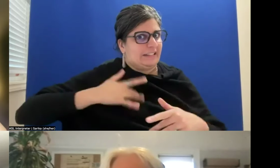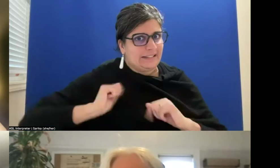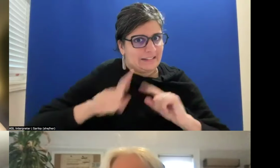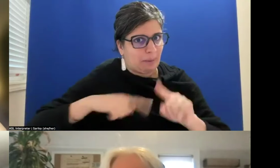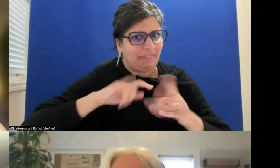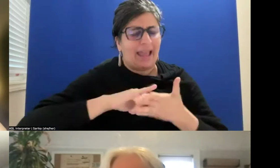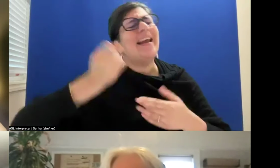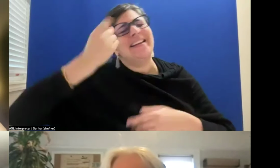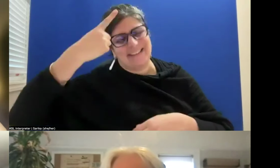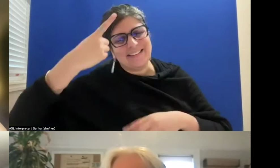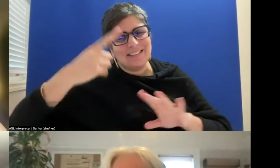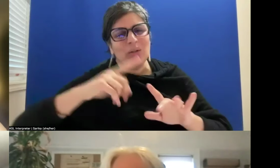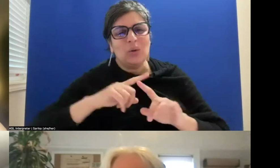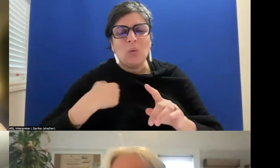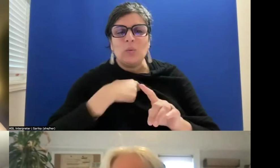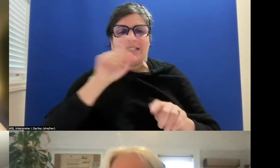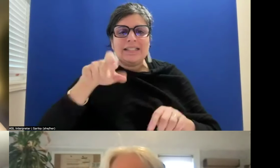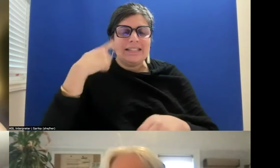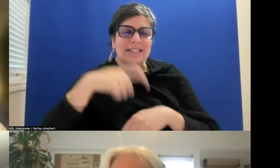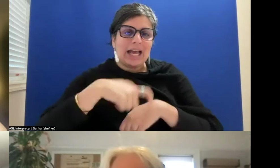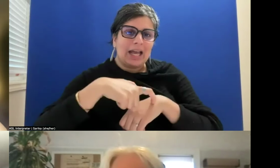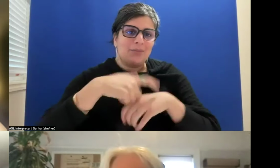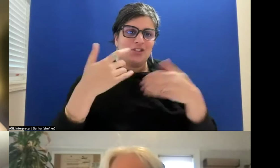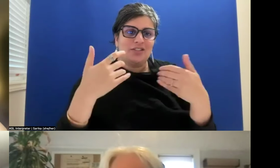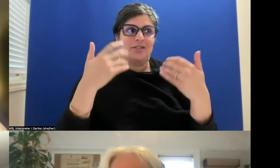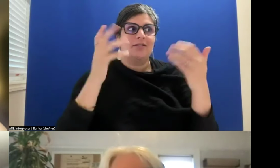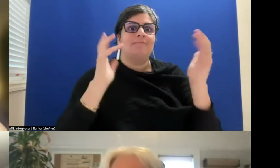we also needed time to be able to just like, have these conversations with people